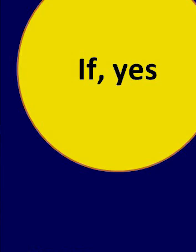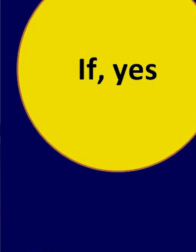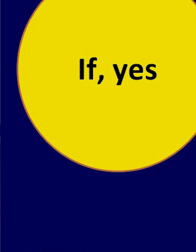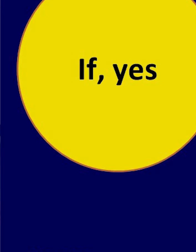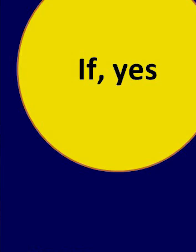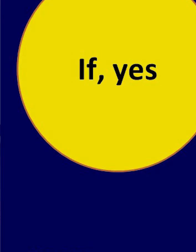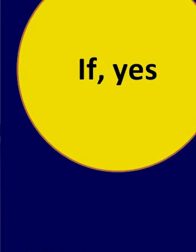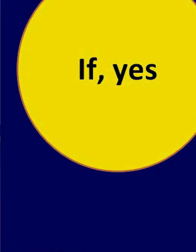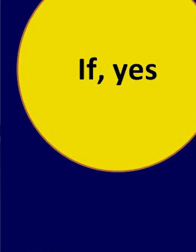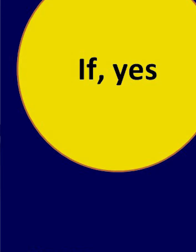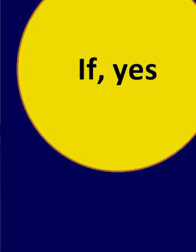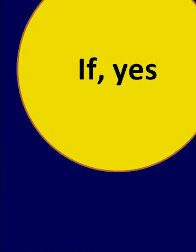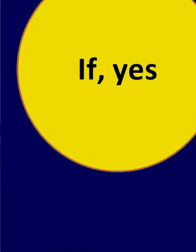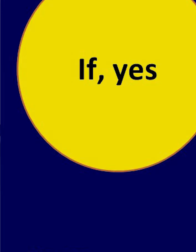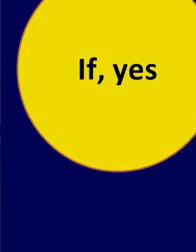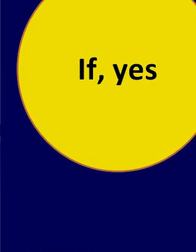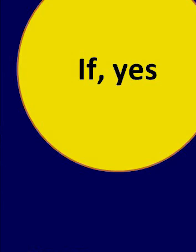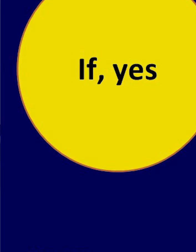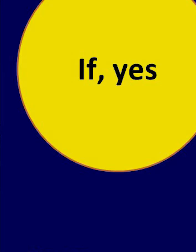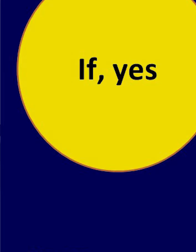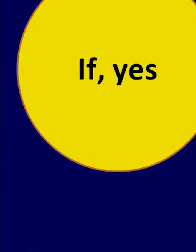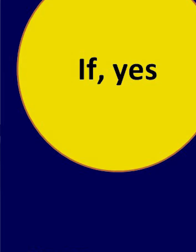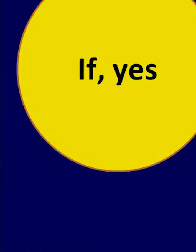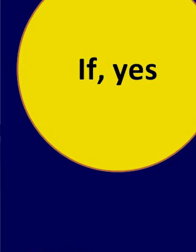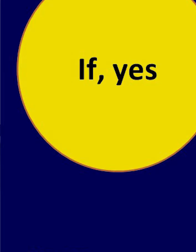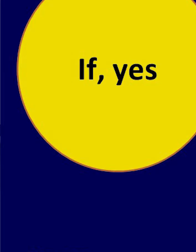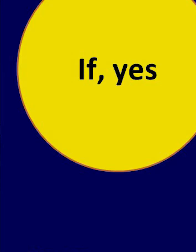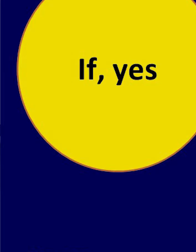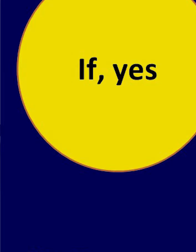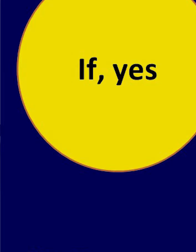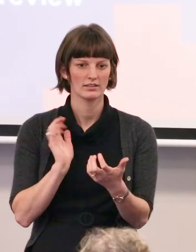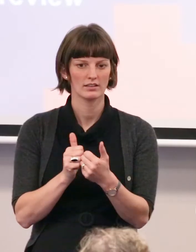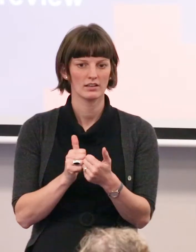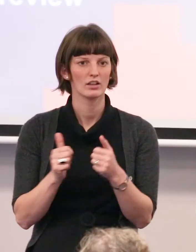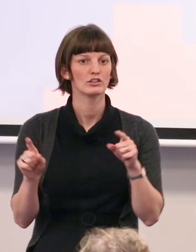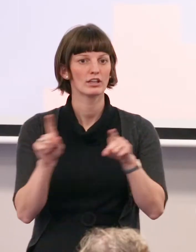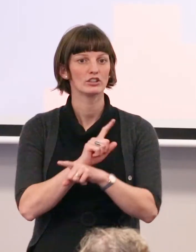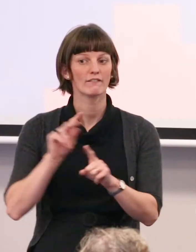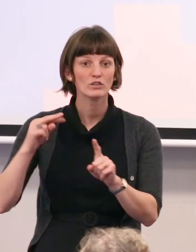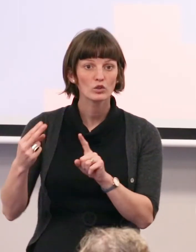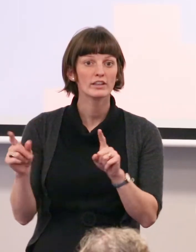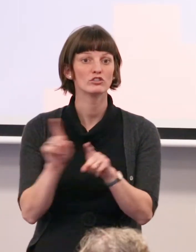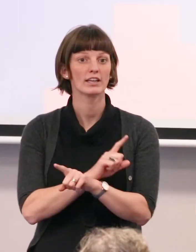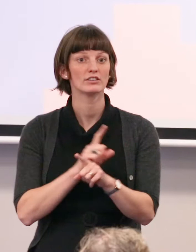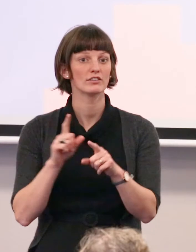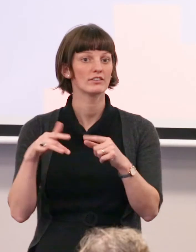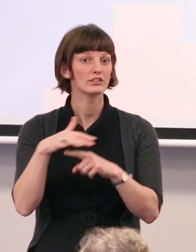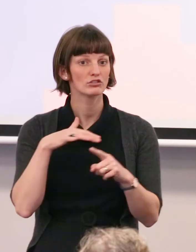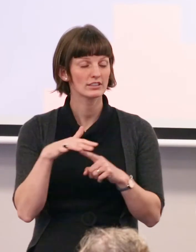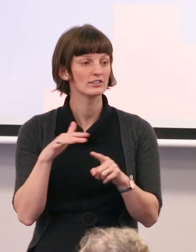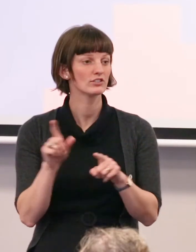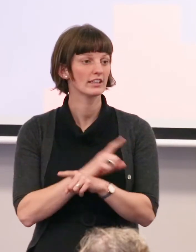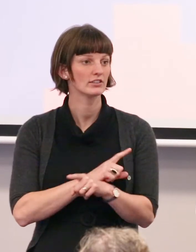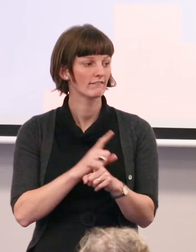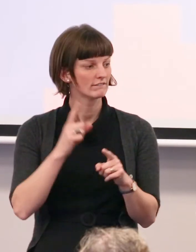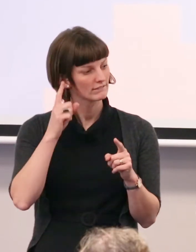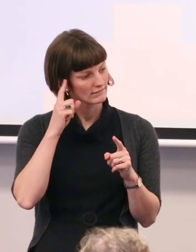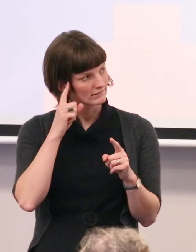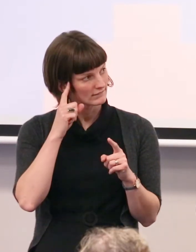views, changes to technology and industry changes. Okay, if we don't do, if